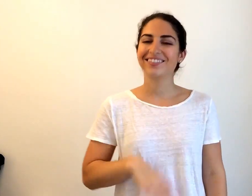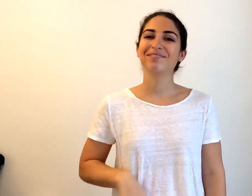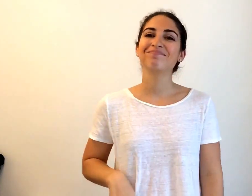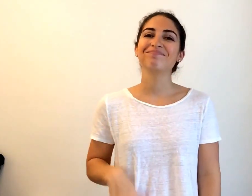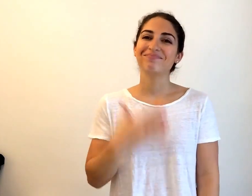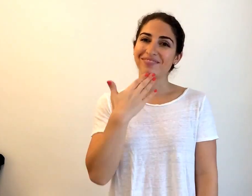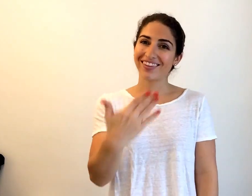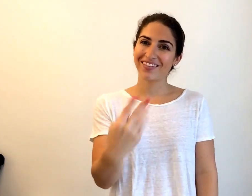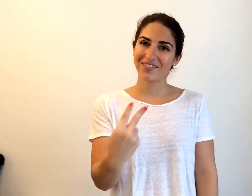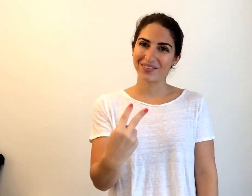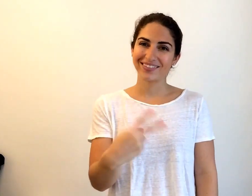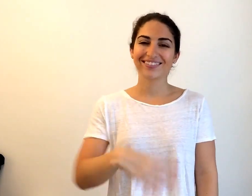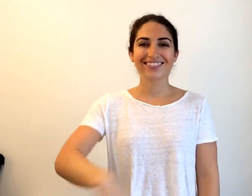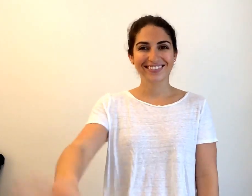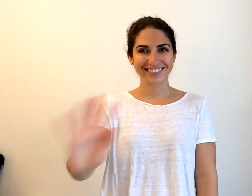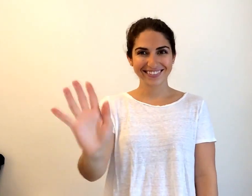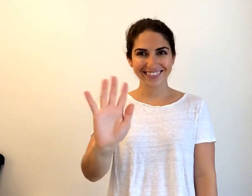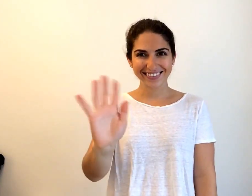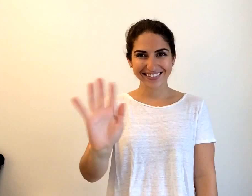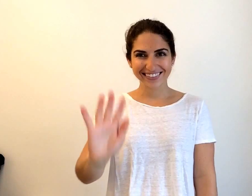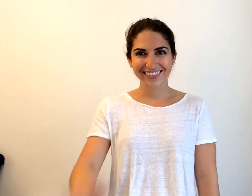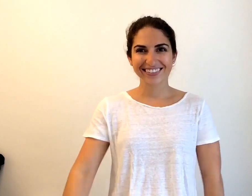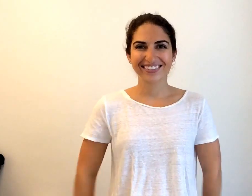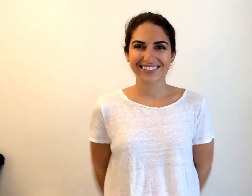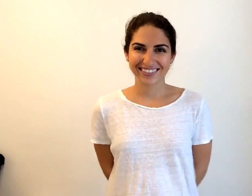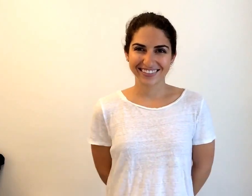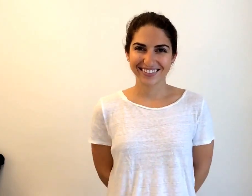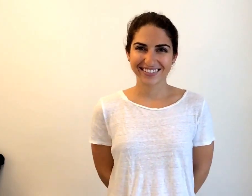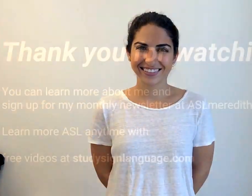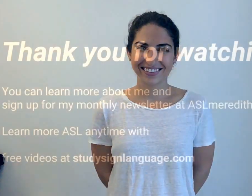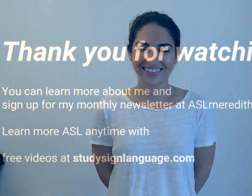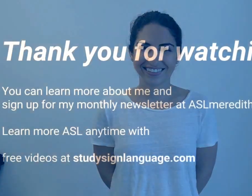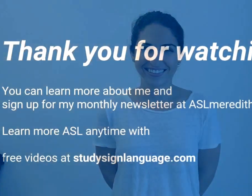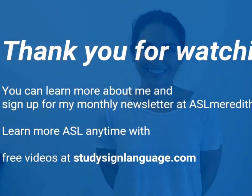again soon! Thank you for watching. Bye!